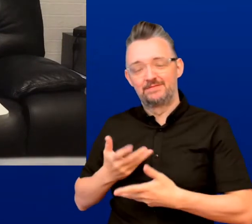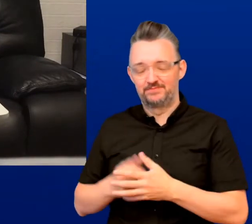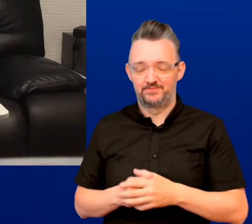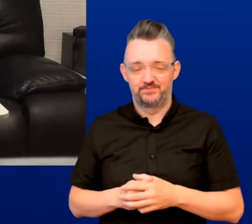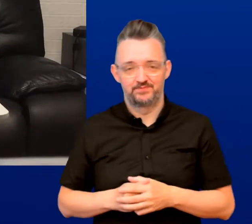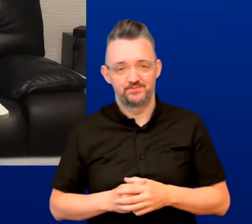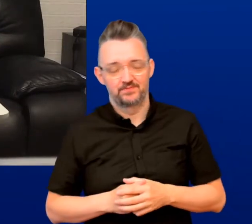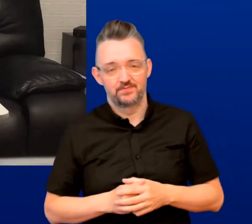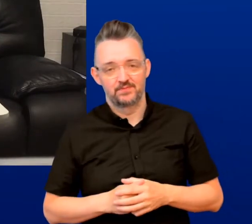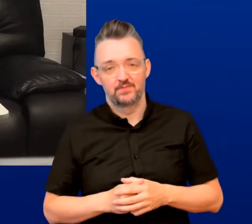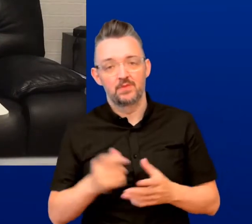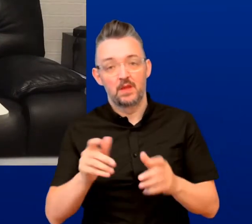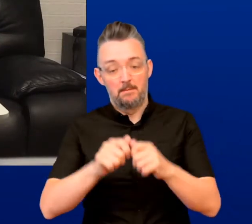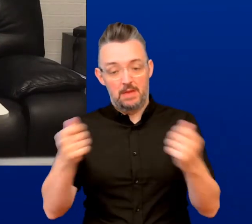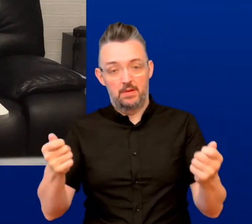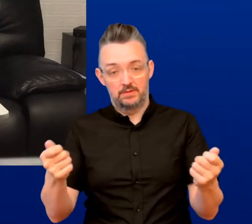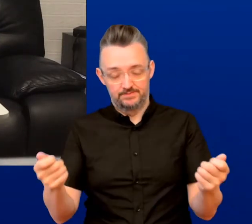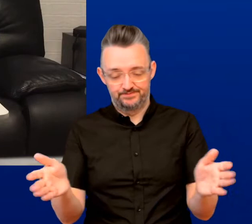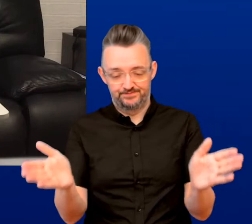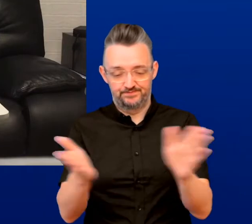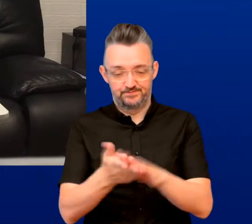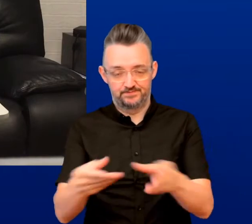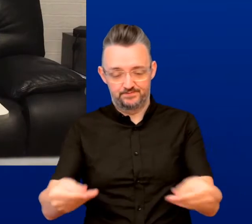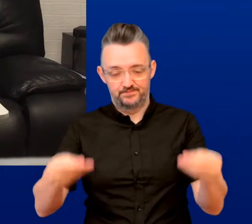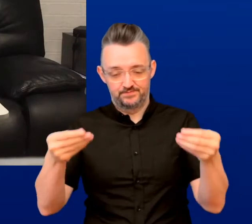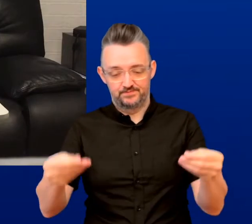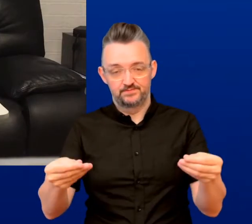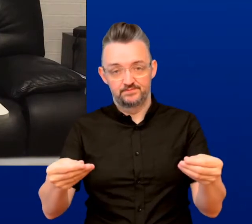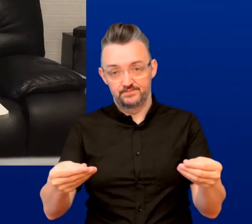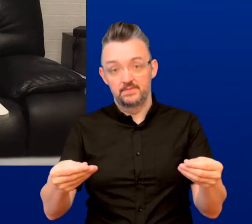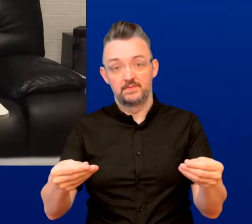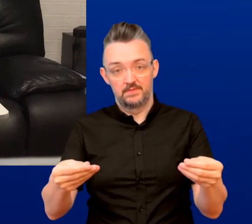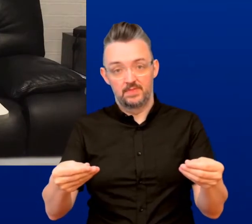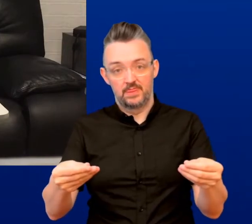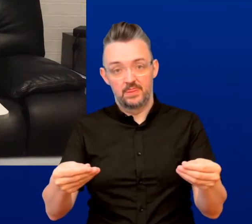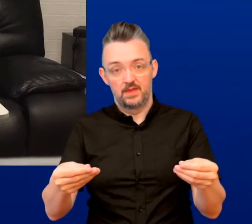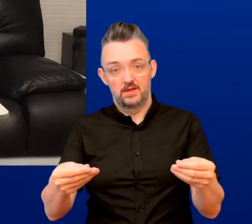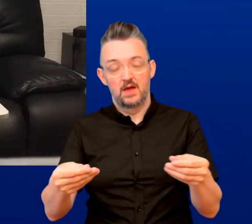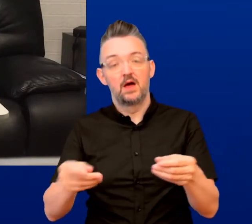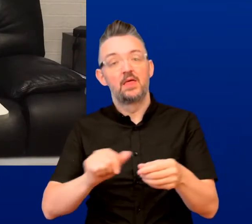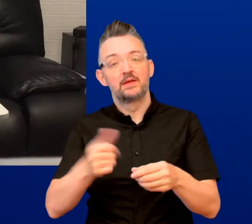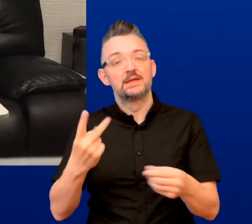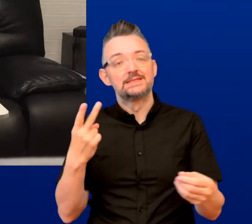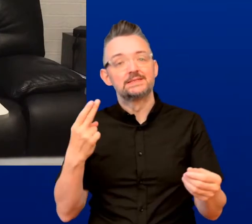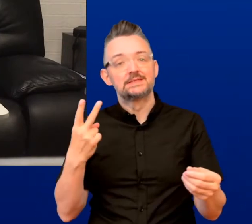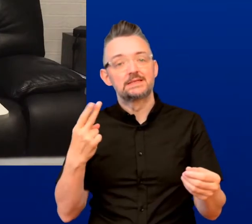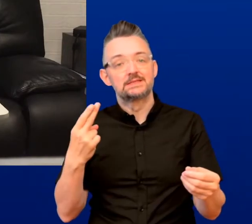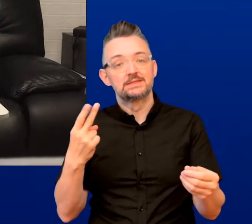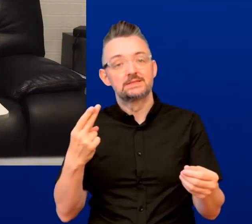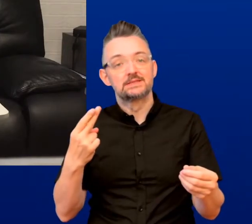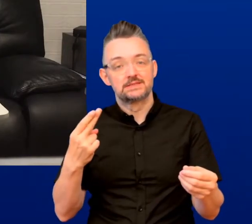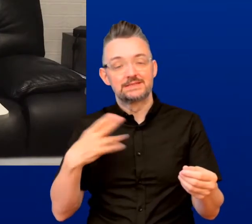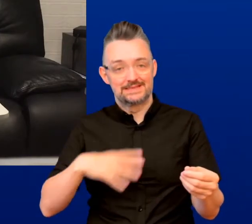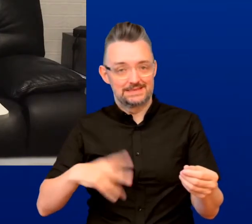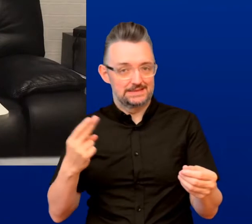Take your folded newspaper and take a pair of scissors.